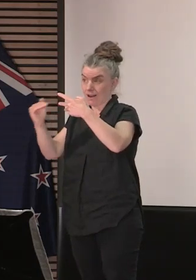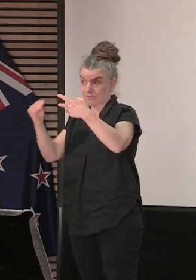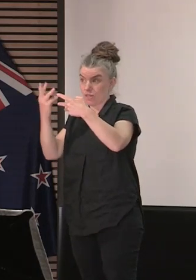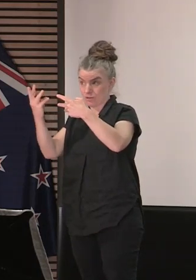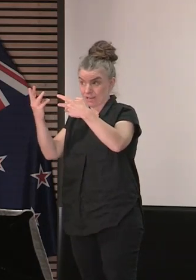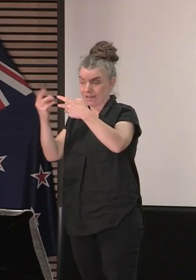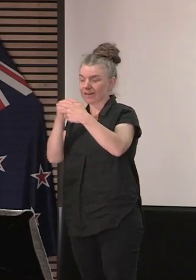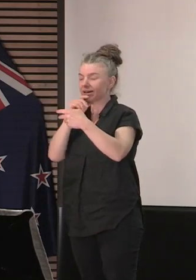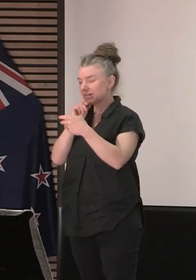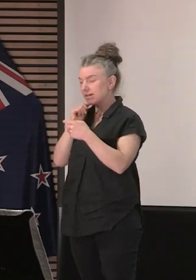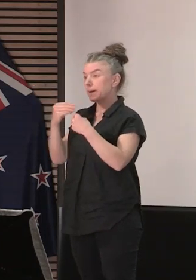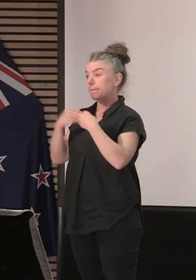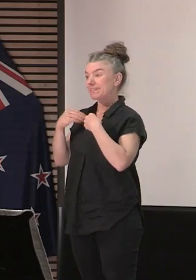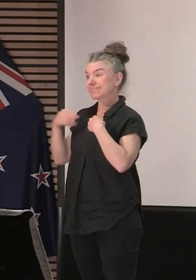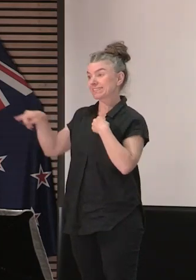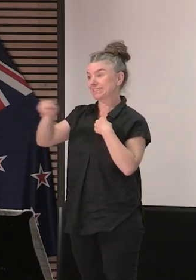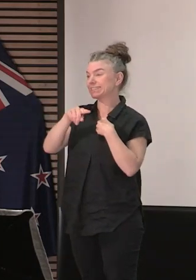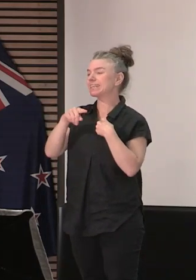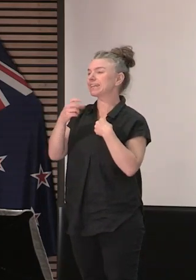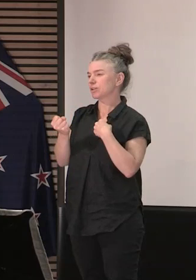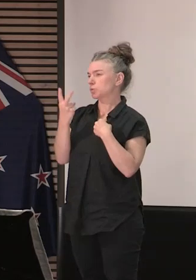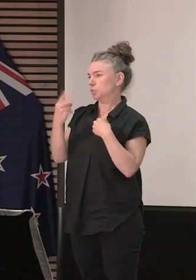3, business willhave two days to implementarrangements.